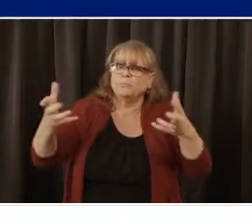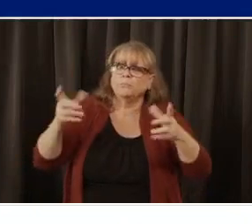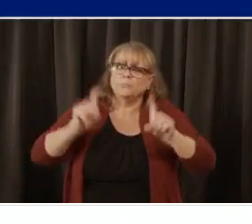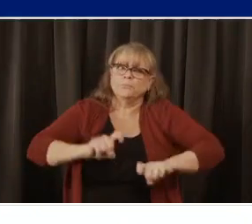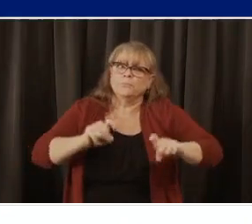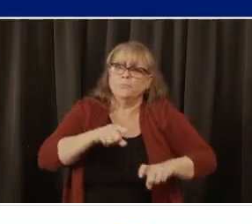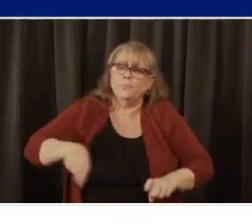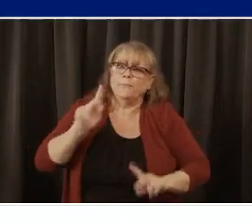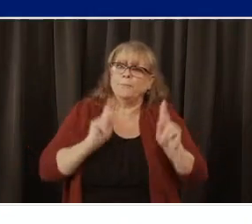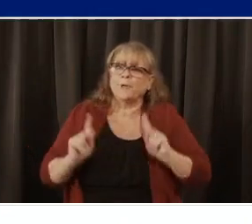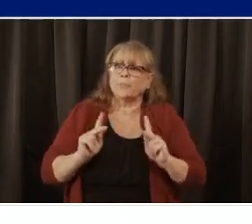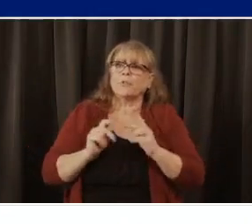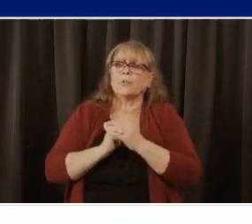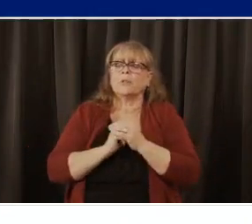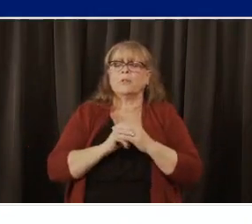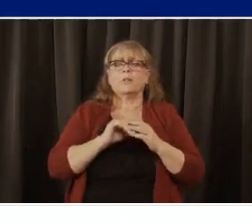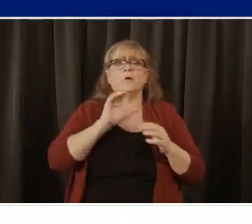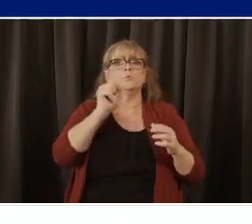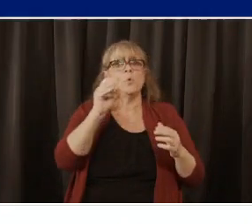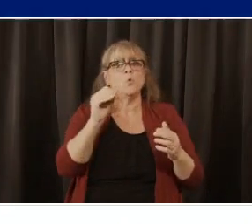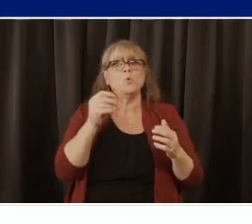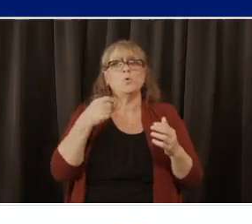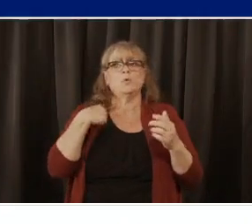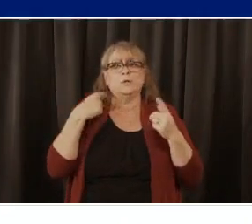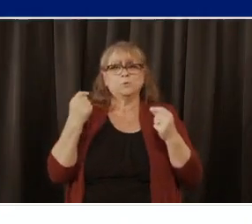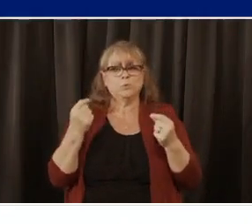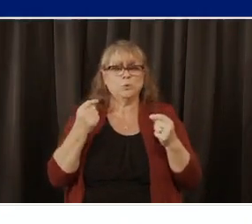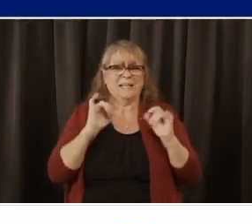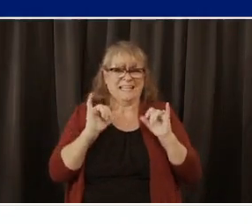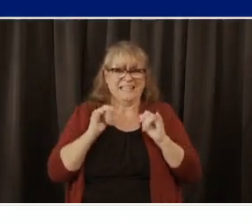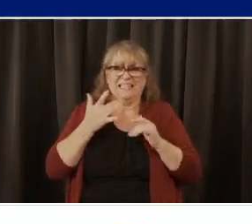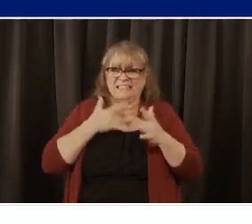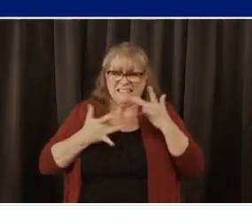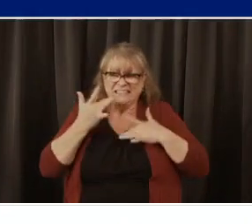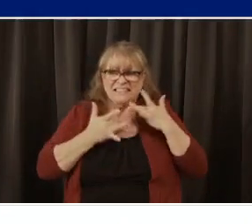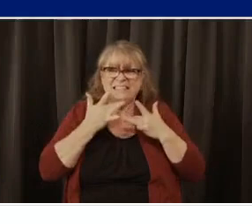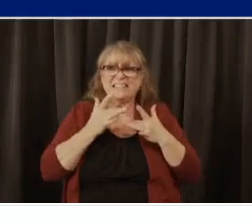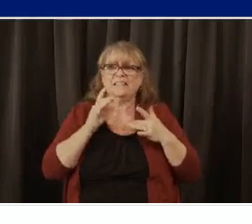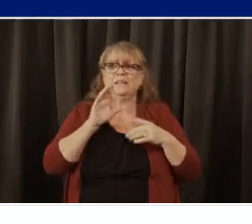which was used from time to time for disasters and we turned it into a daily tool